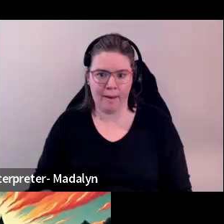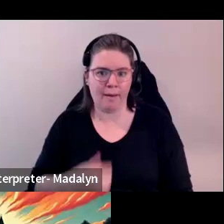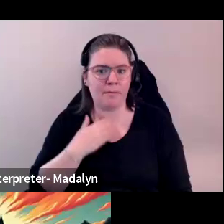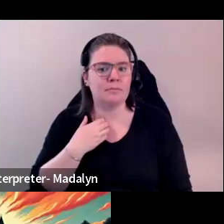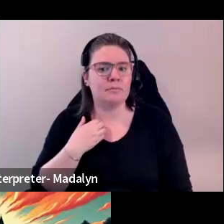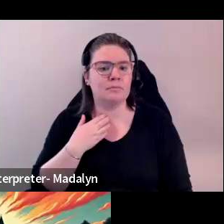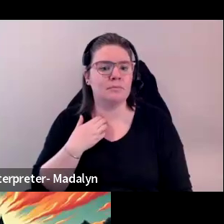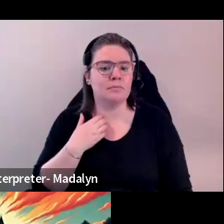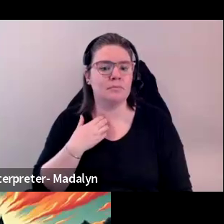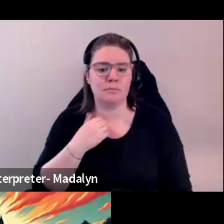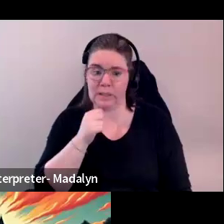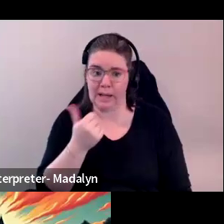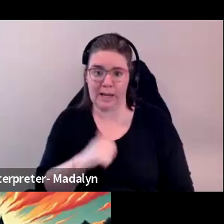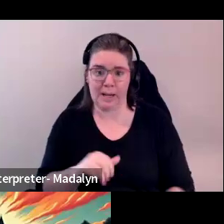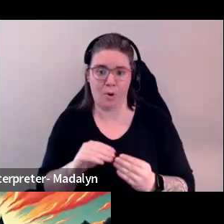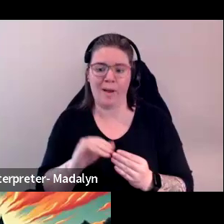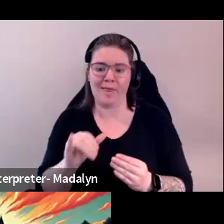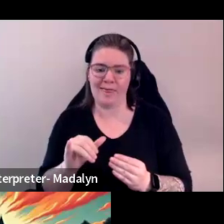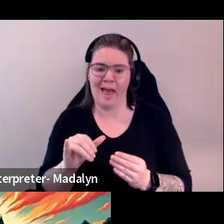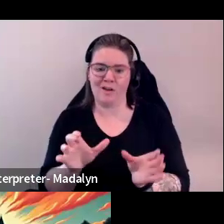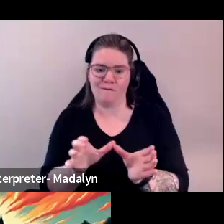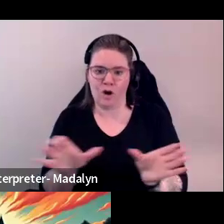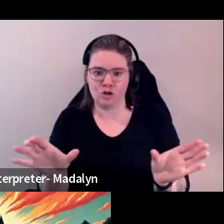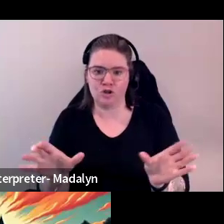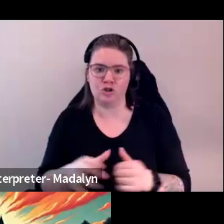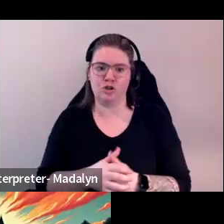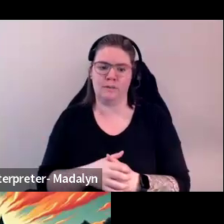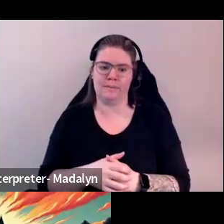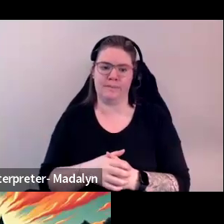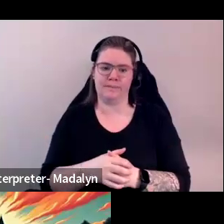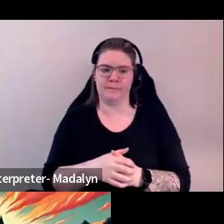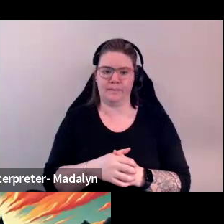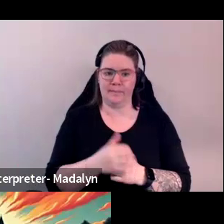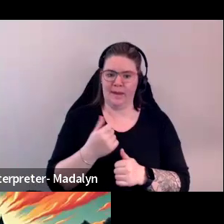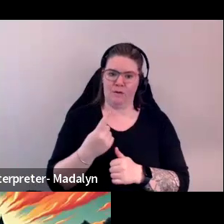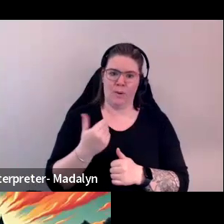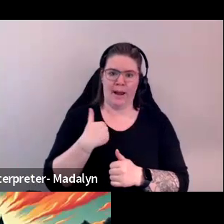Don Dew: But there, there is the fracturing there is. There's something everybody has an agenda right